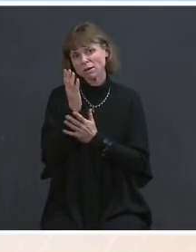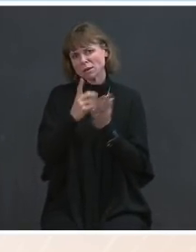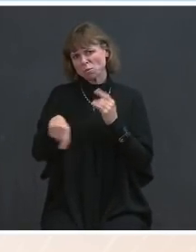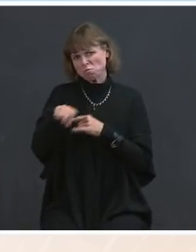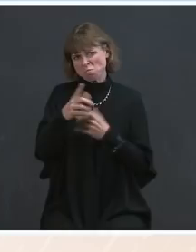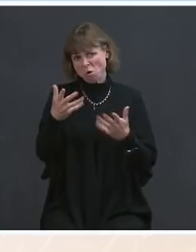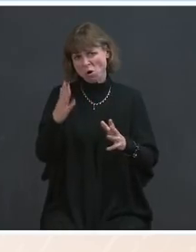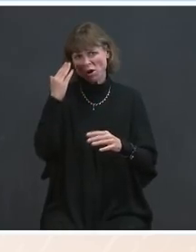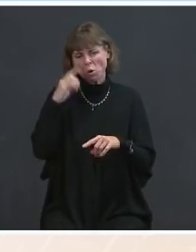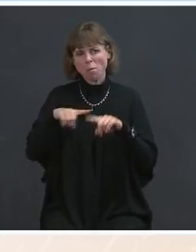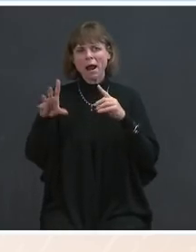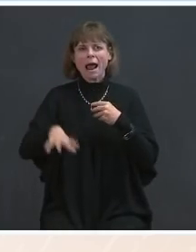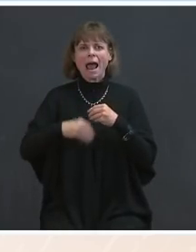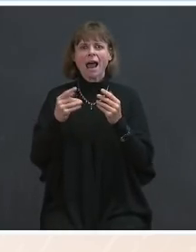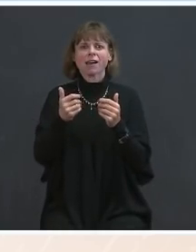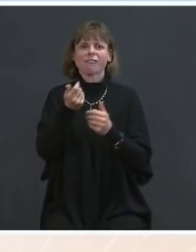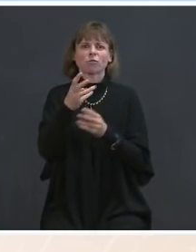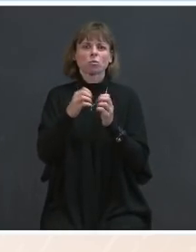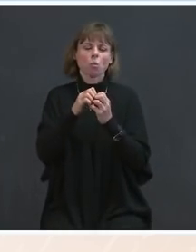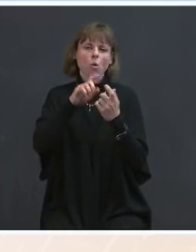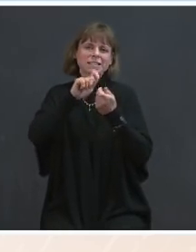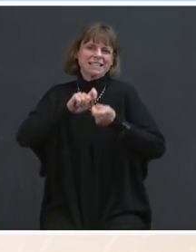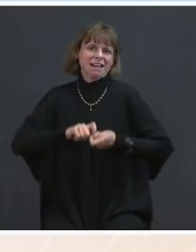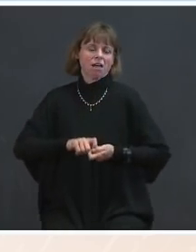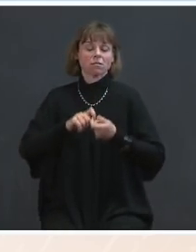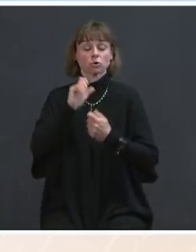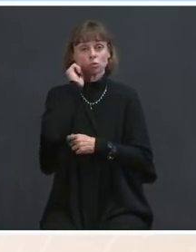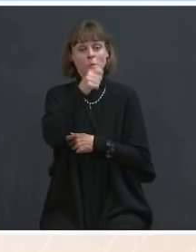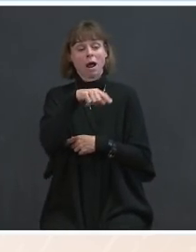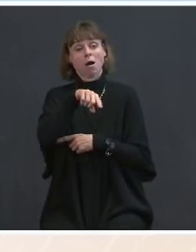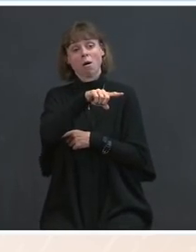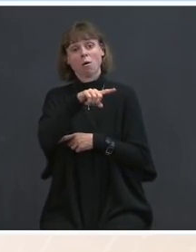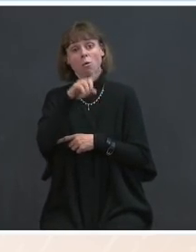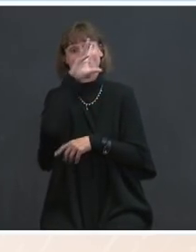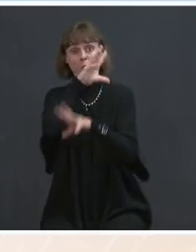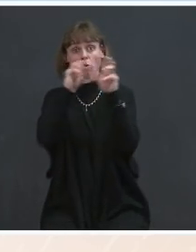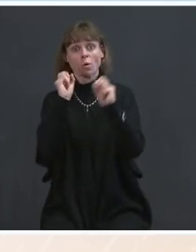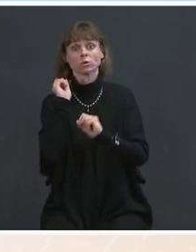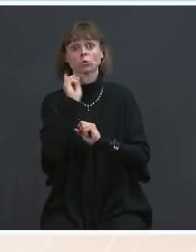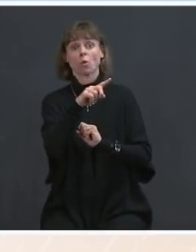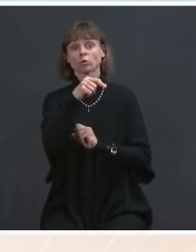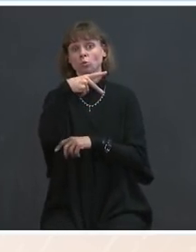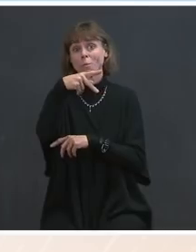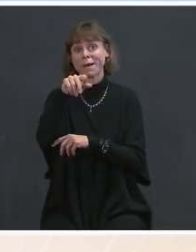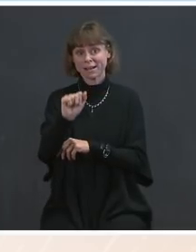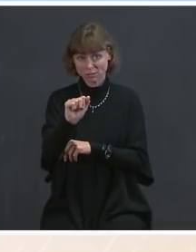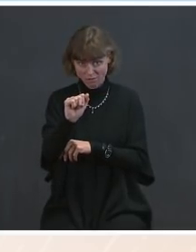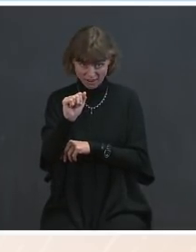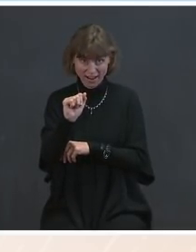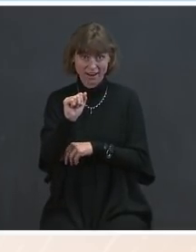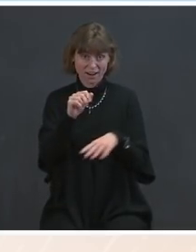So, tomorrow, the President will travel to Delaware County, Pennsylvania, to highlight how the Rescue Plan invests in small businesses --